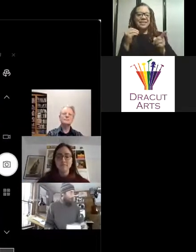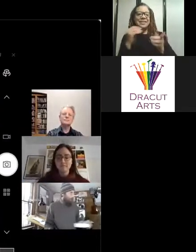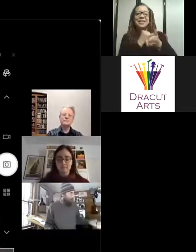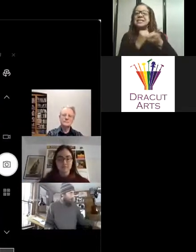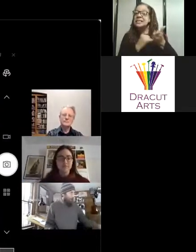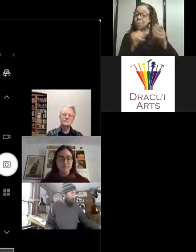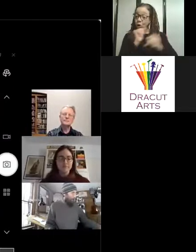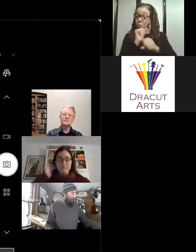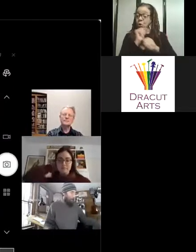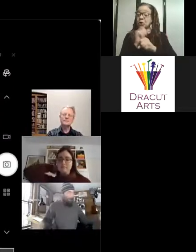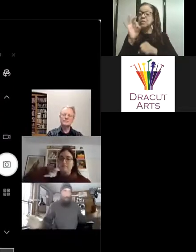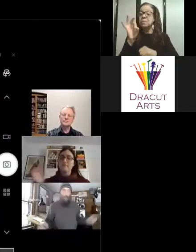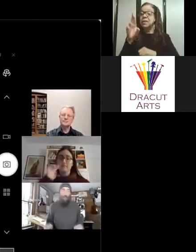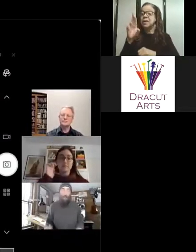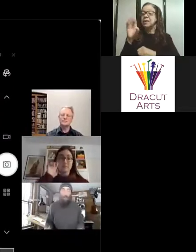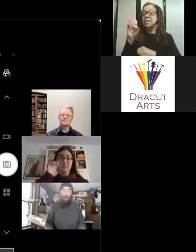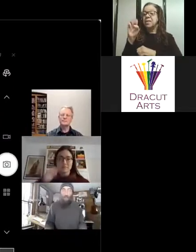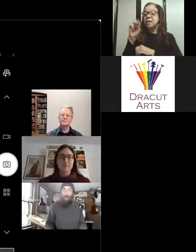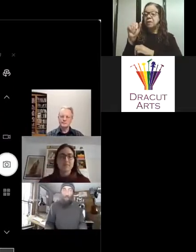series. And if anybody has questions about other stuff,